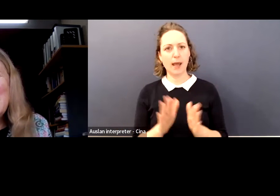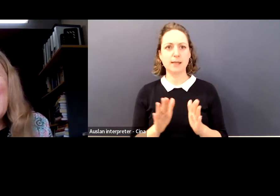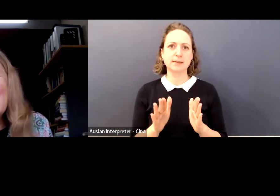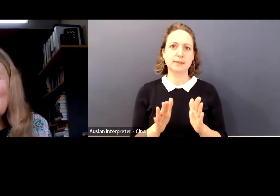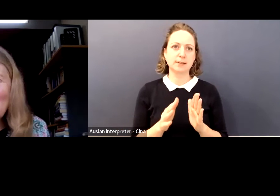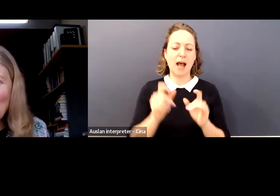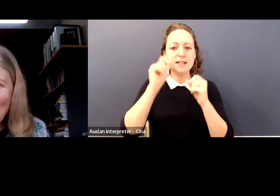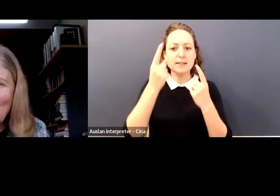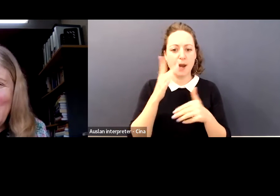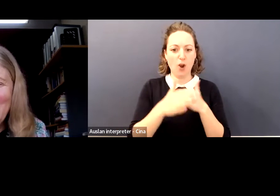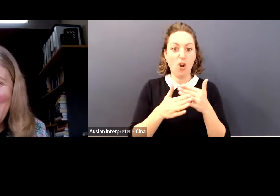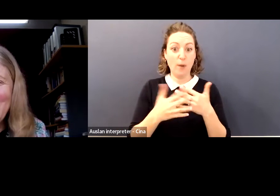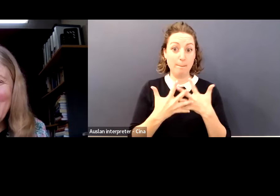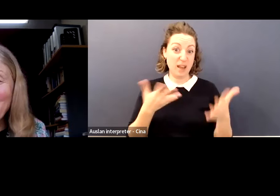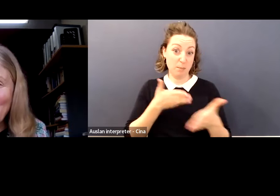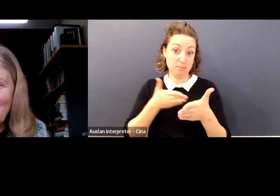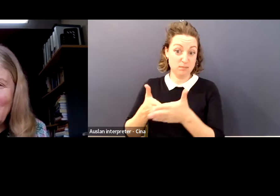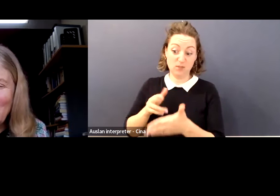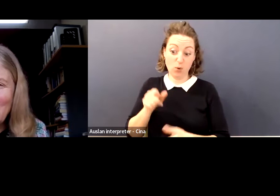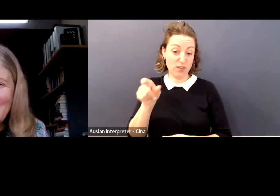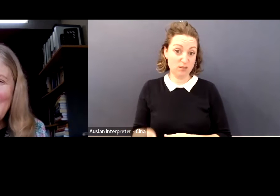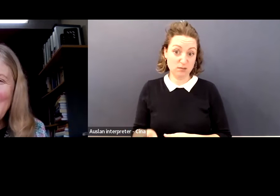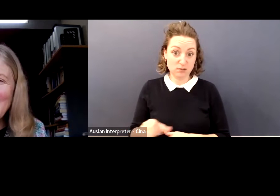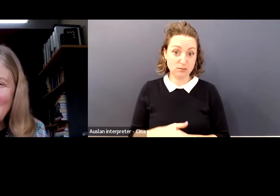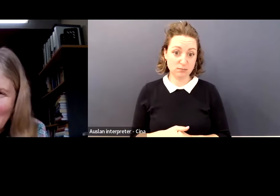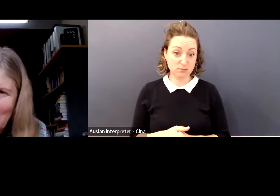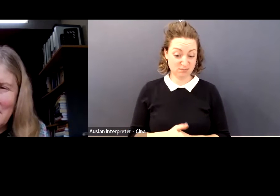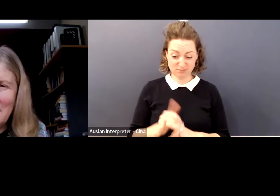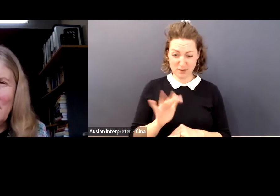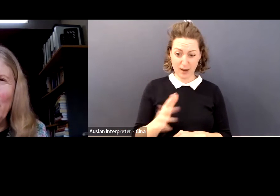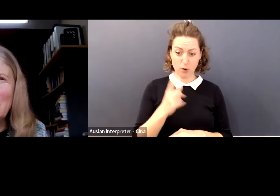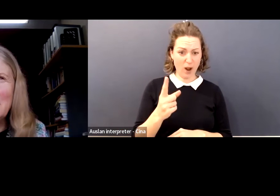The argument could be had that everybody learns to some extent differently,